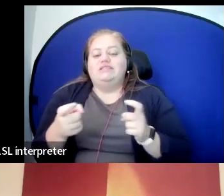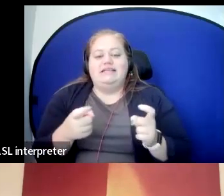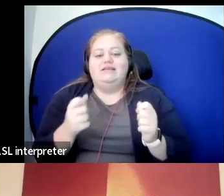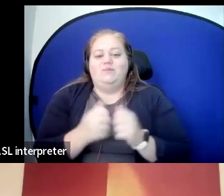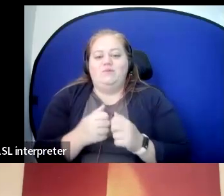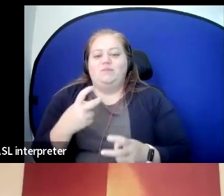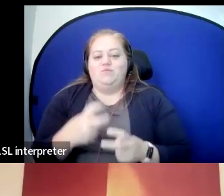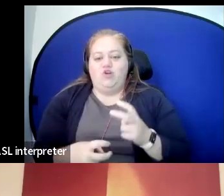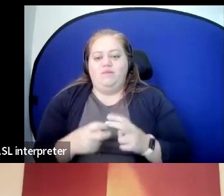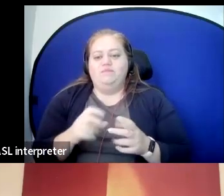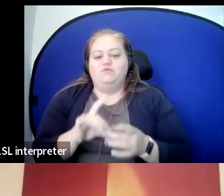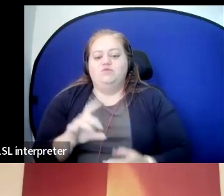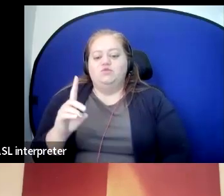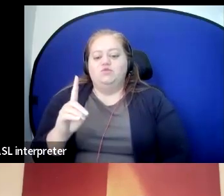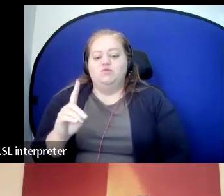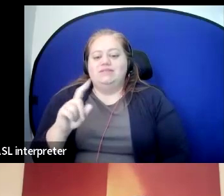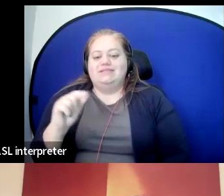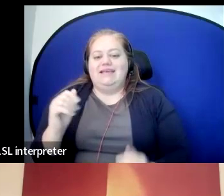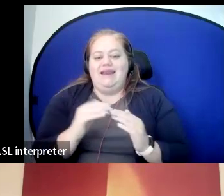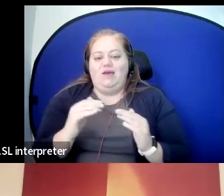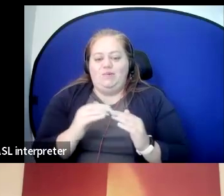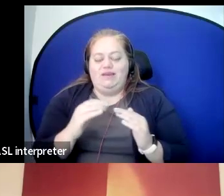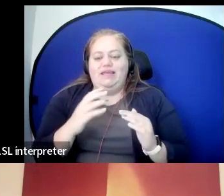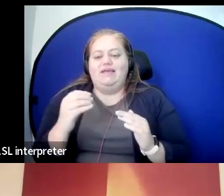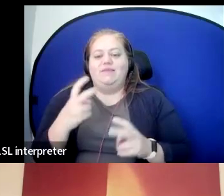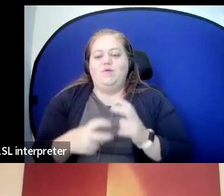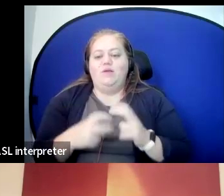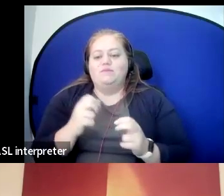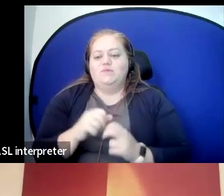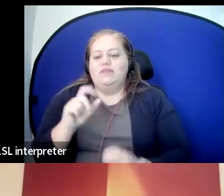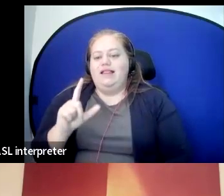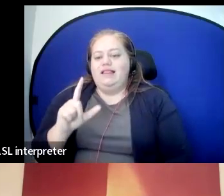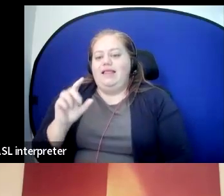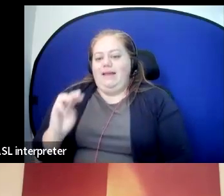data equity and the problem that LLMs trained on the web